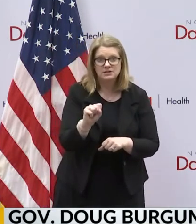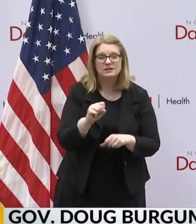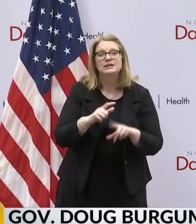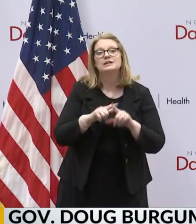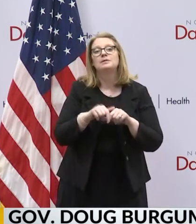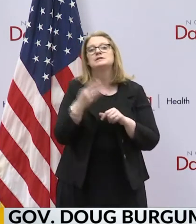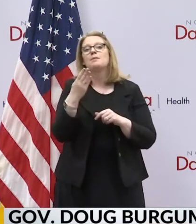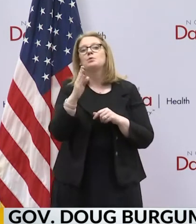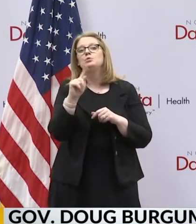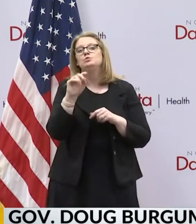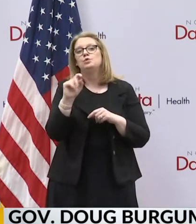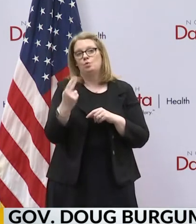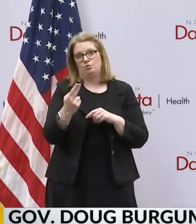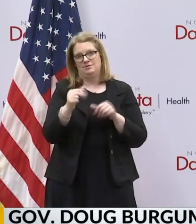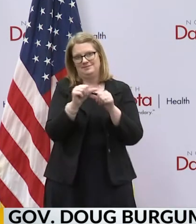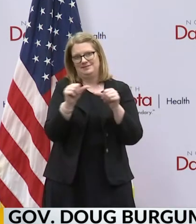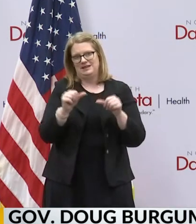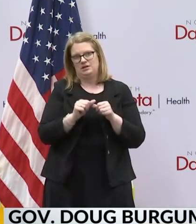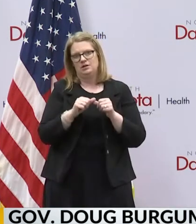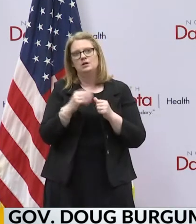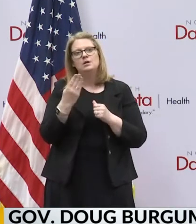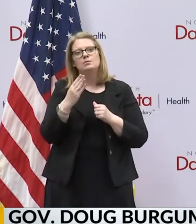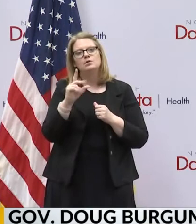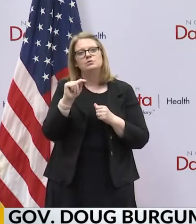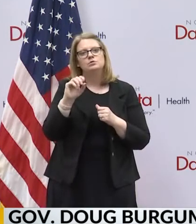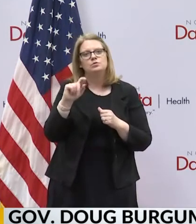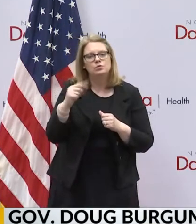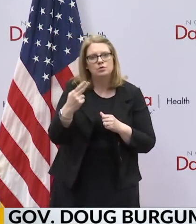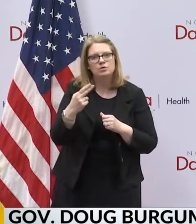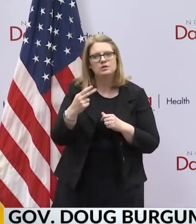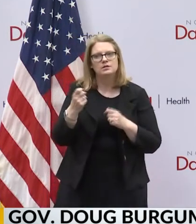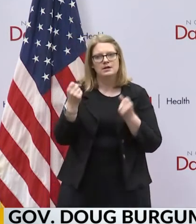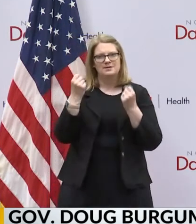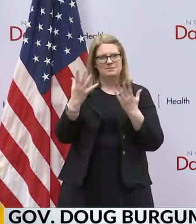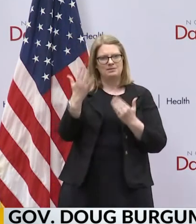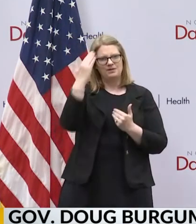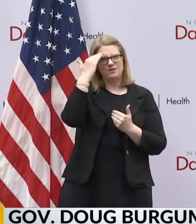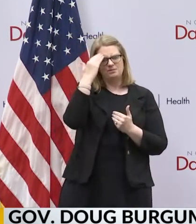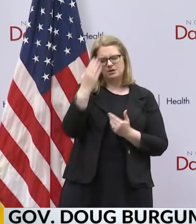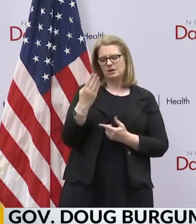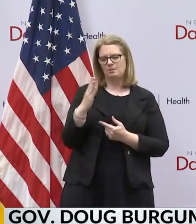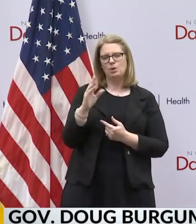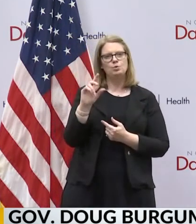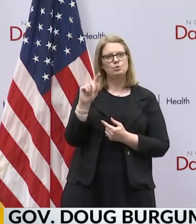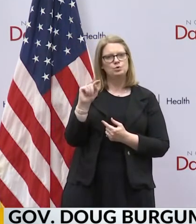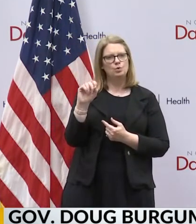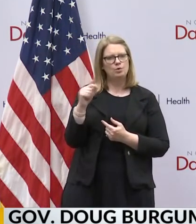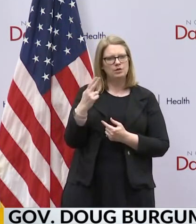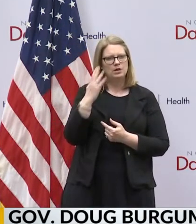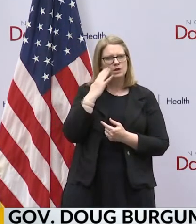WHAT THEY'RE CALLING EXPOSURE NOTIFICATION AND IT DOESN'T USE THE G.P.S. LOCATION, RATHER